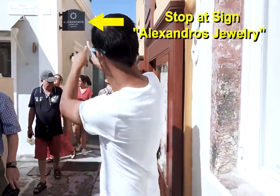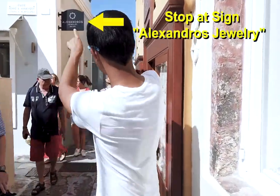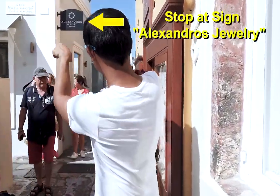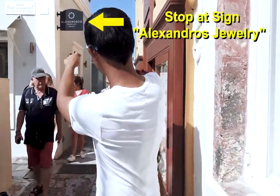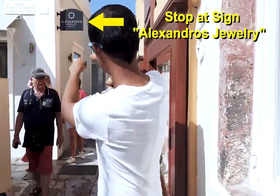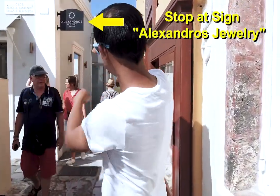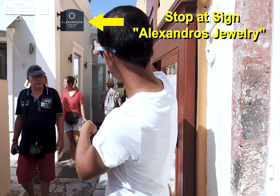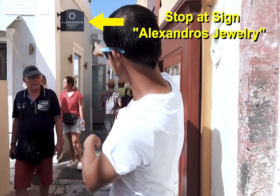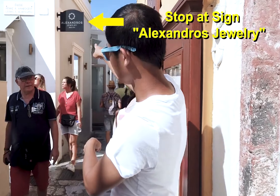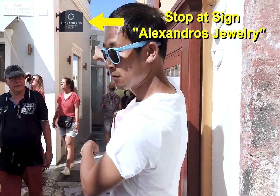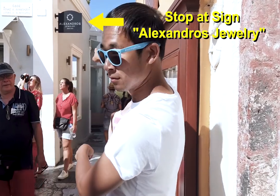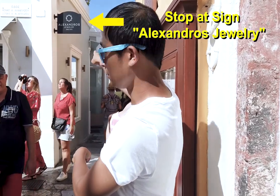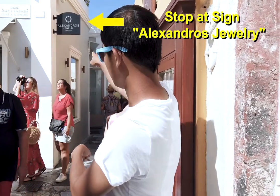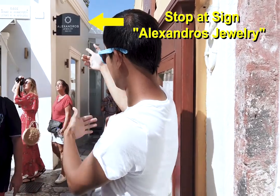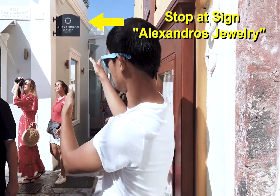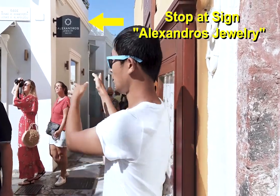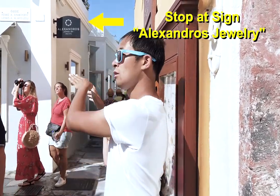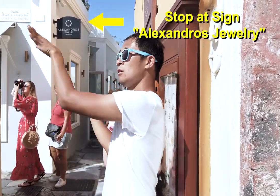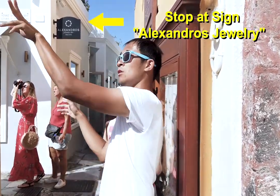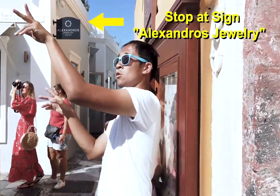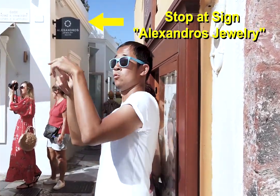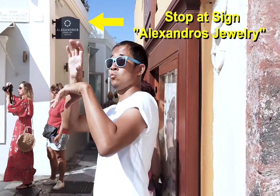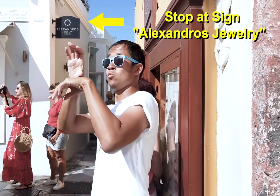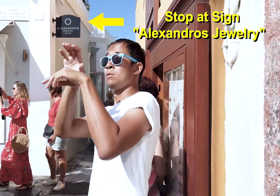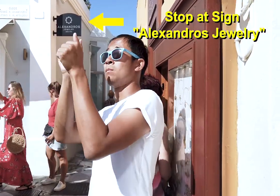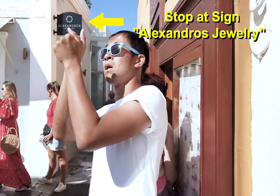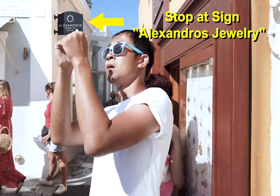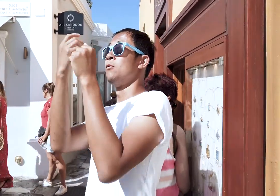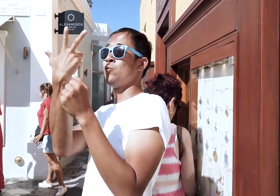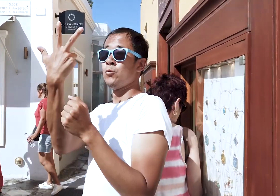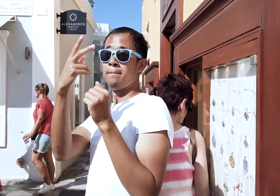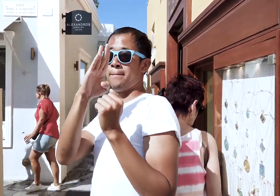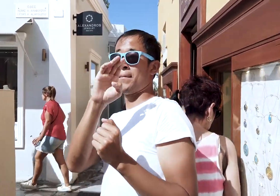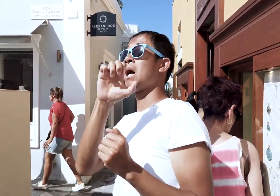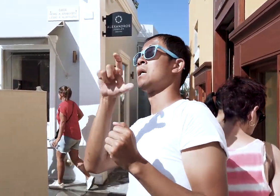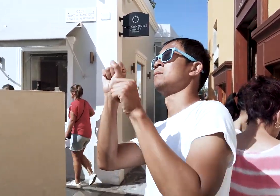See the black sign. Turn around and see the church with three bells.